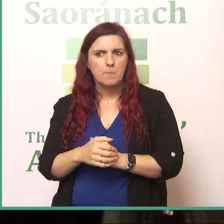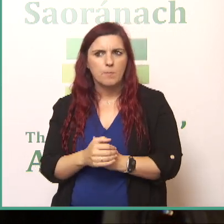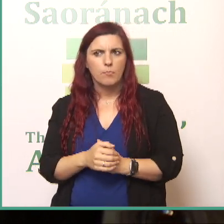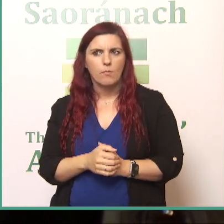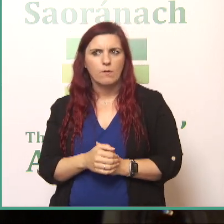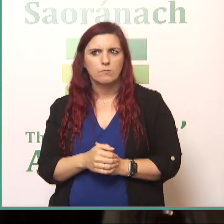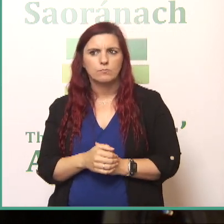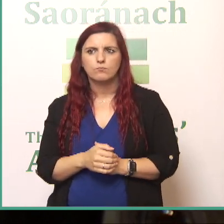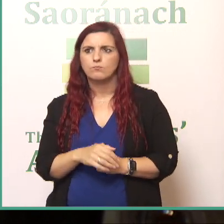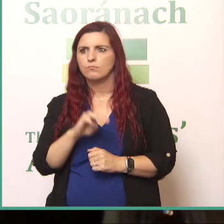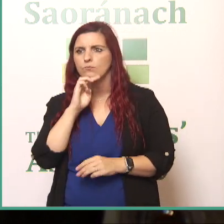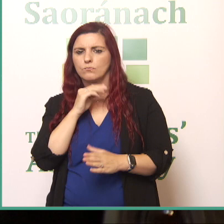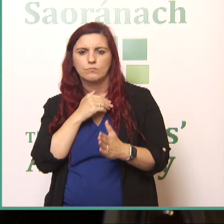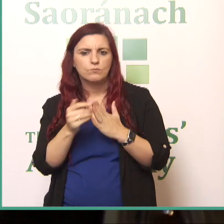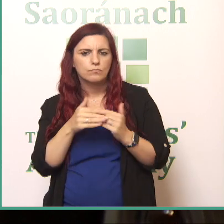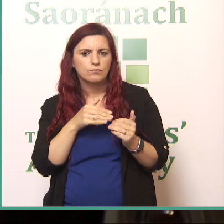it is as we are the bad guys